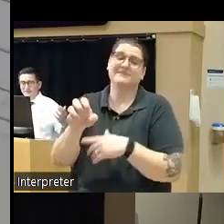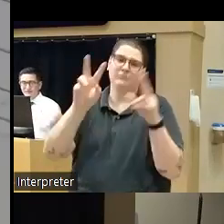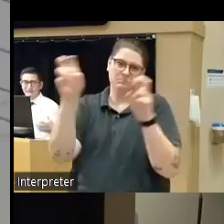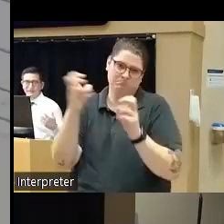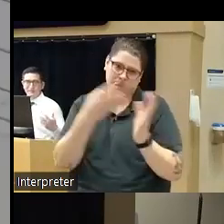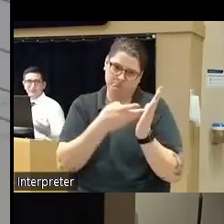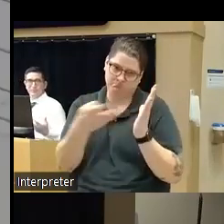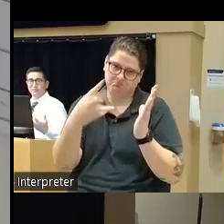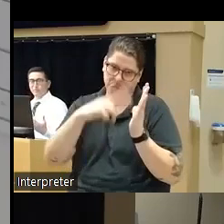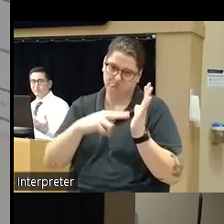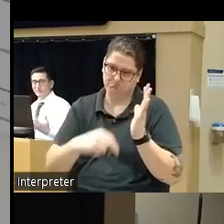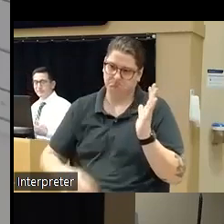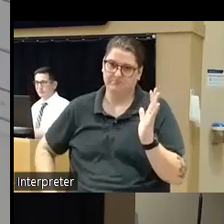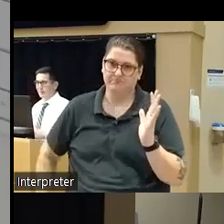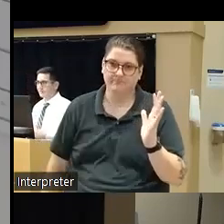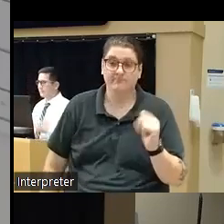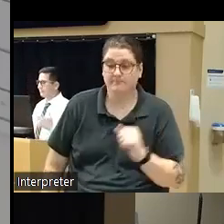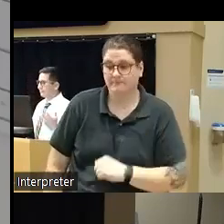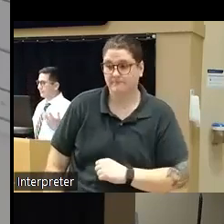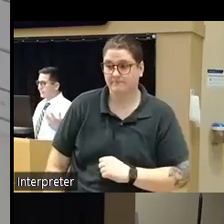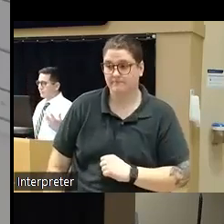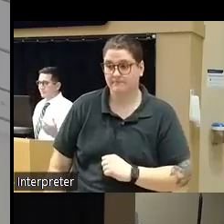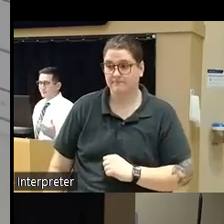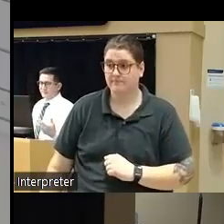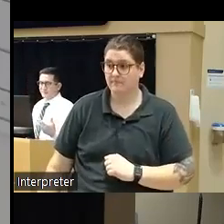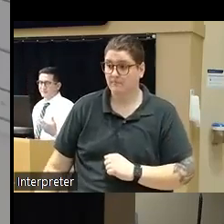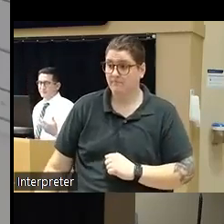the clinic you're asked to see this 31 year old patient who has you know treatment resistance